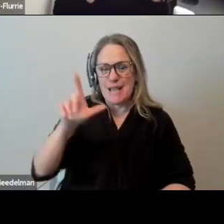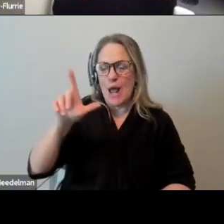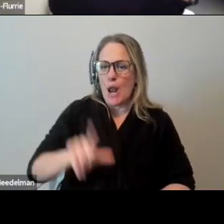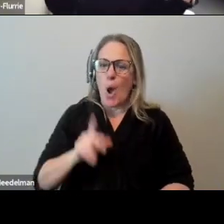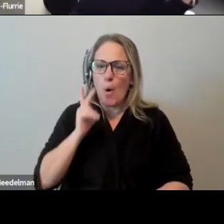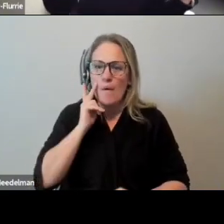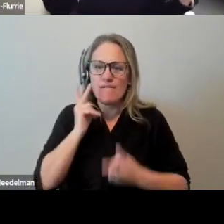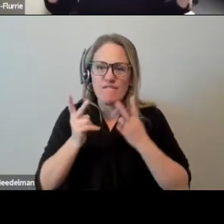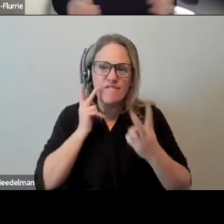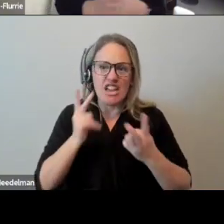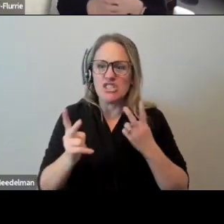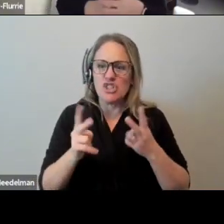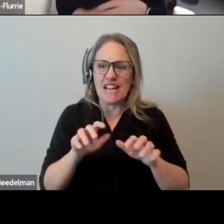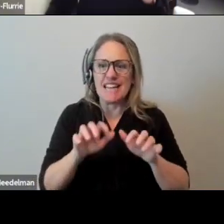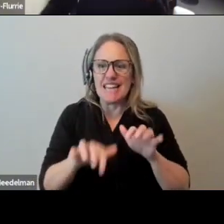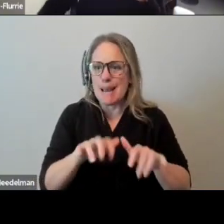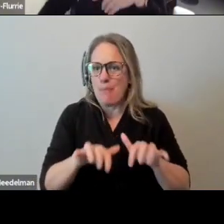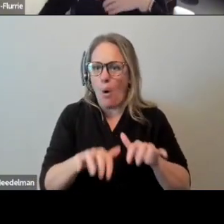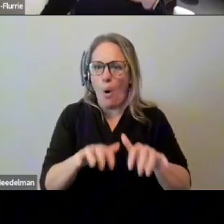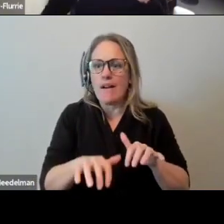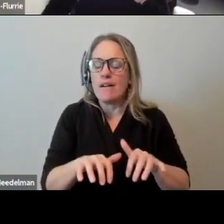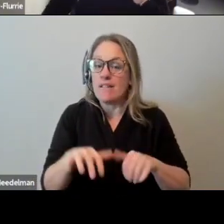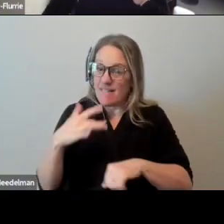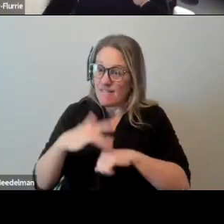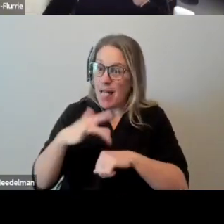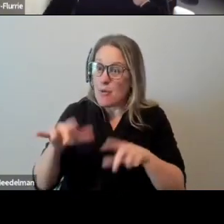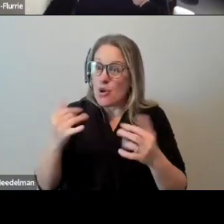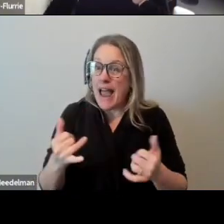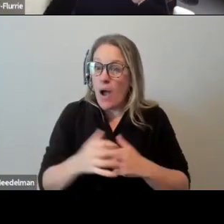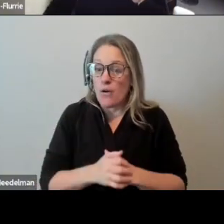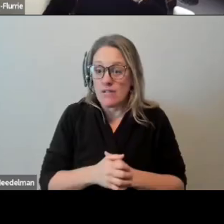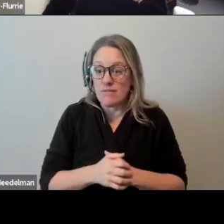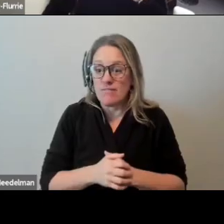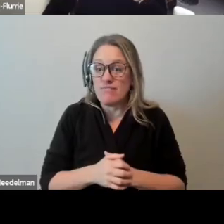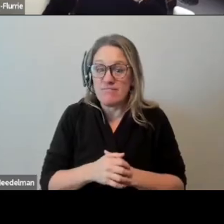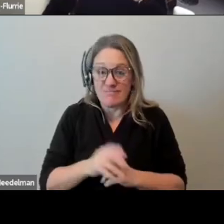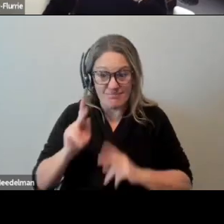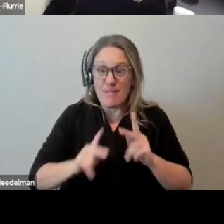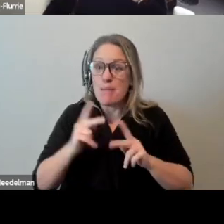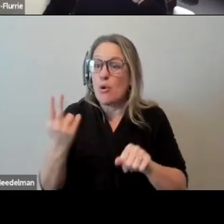alongside all the rest of them. And we are finding that it is the one that folks select the most.